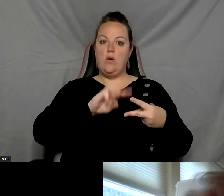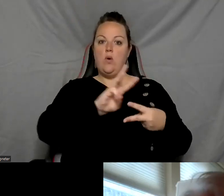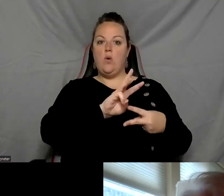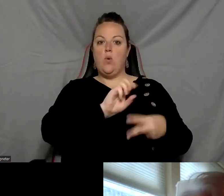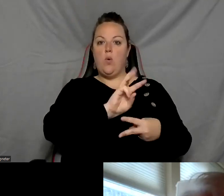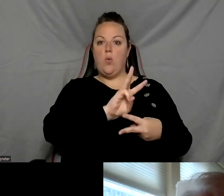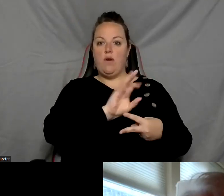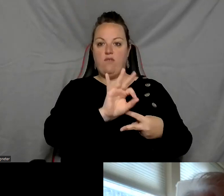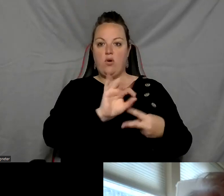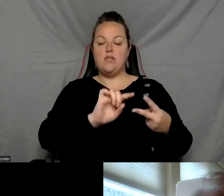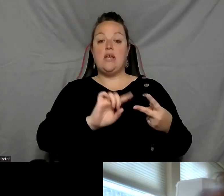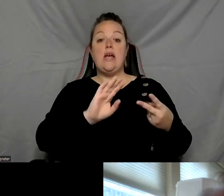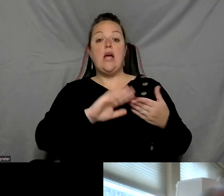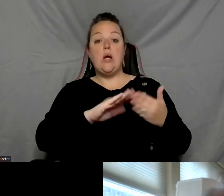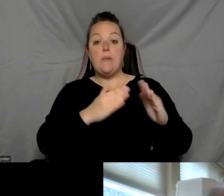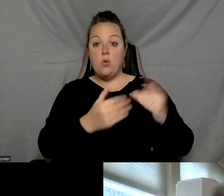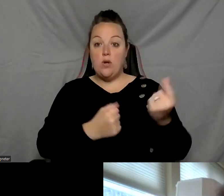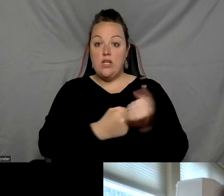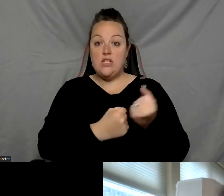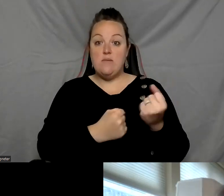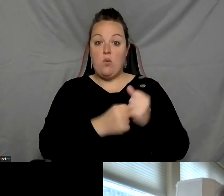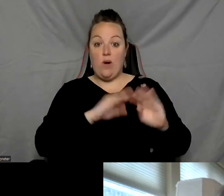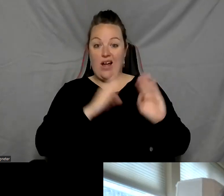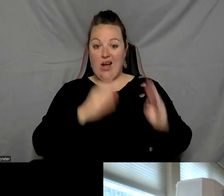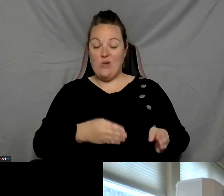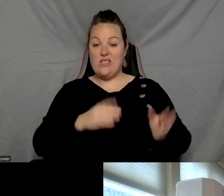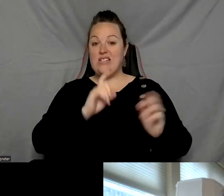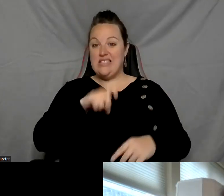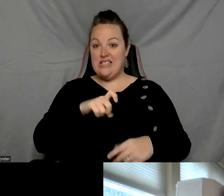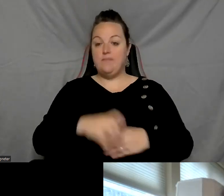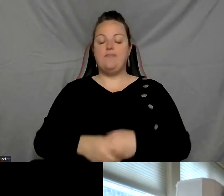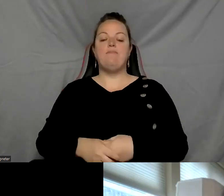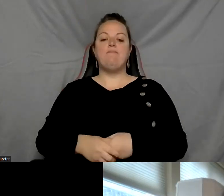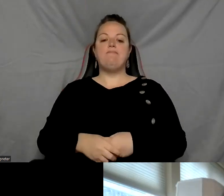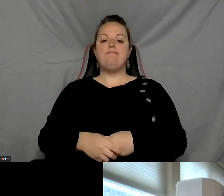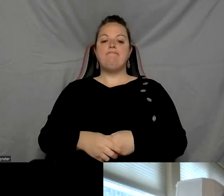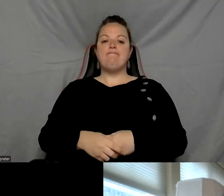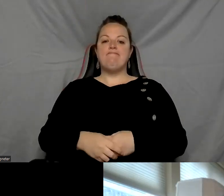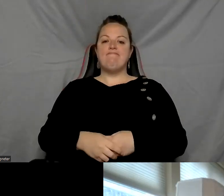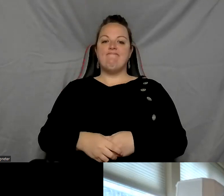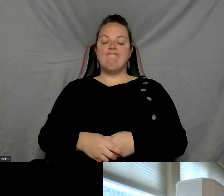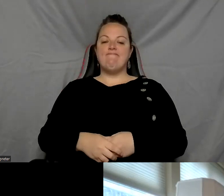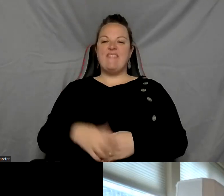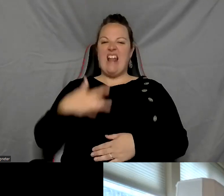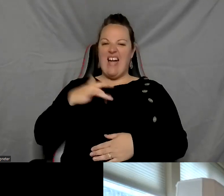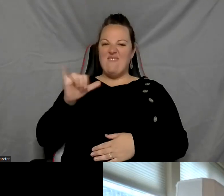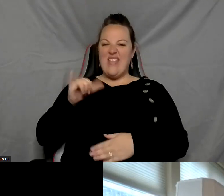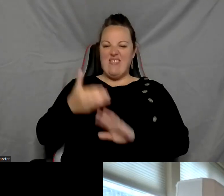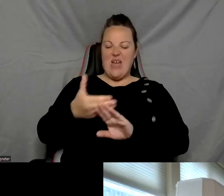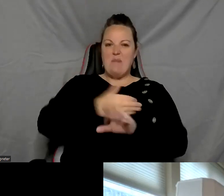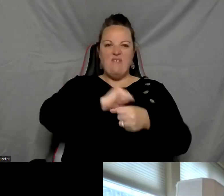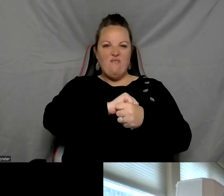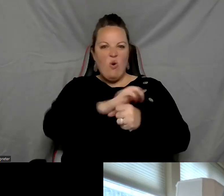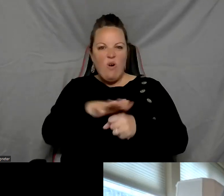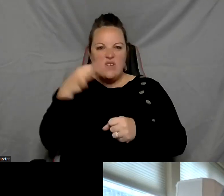the community support of housing. I feel that even before the pandemic till now, services